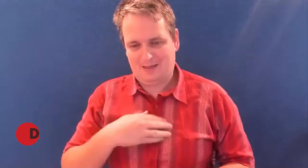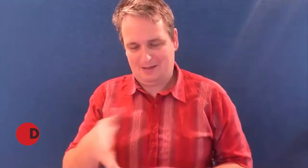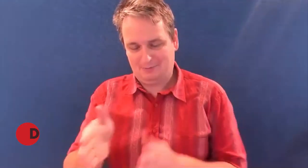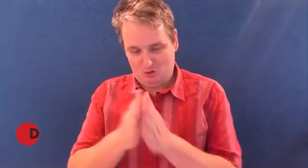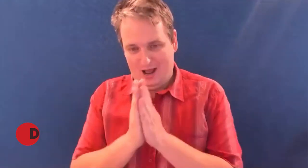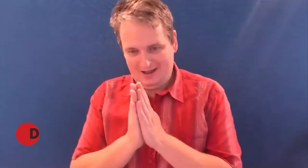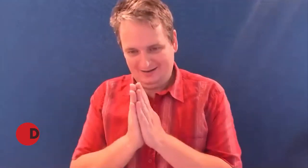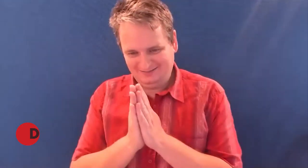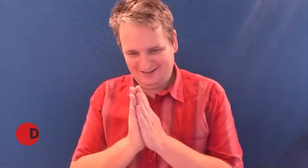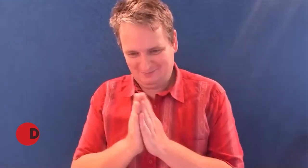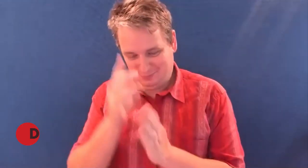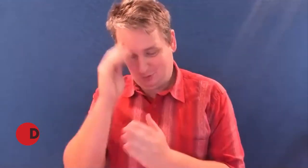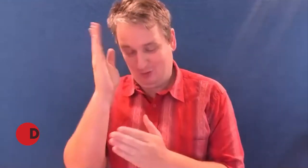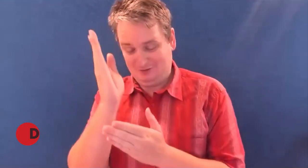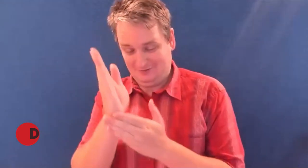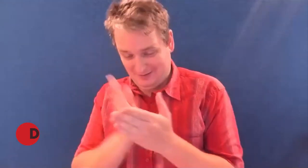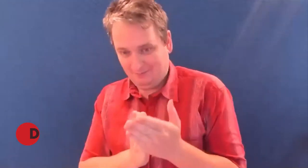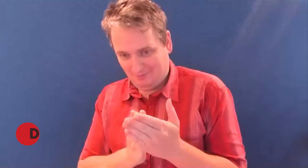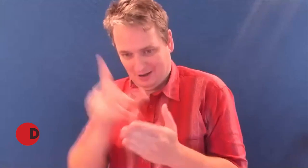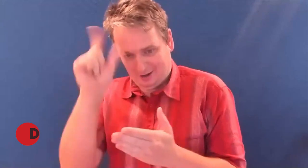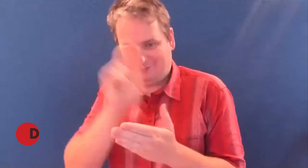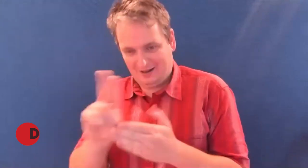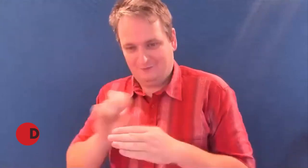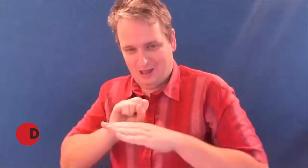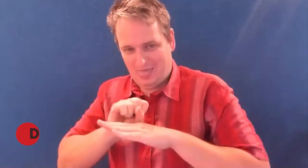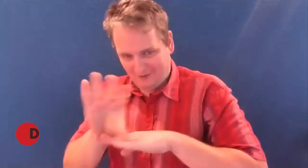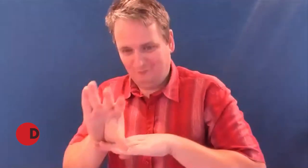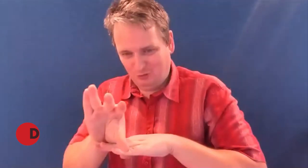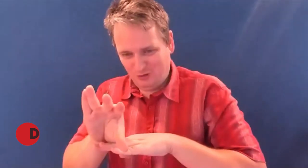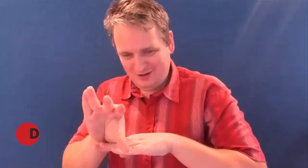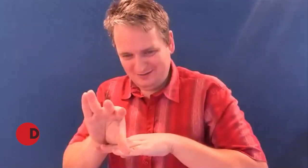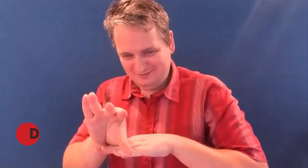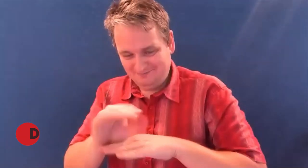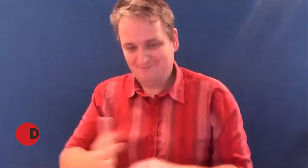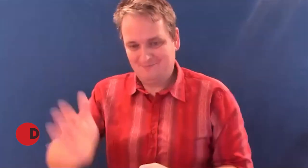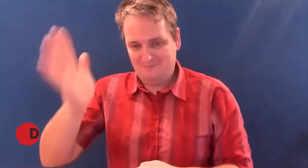I'm happy you asked about Gallaudet University influence,